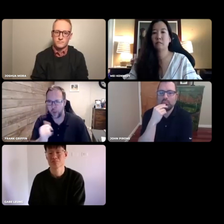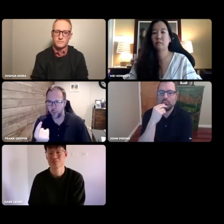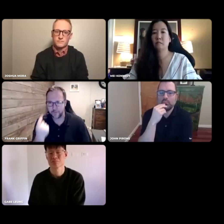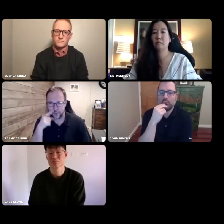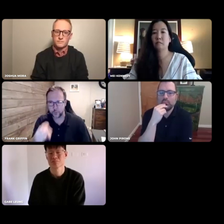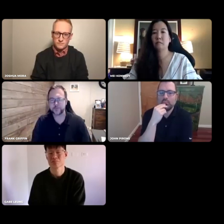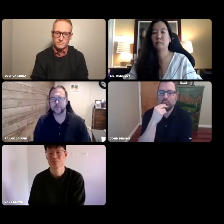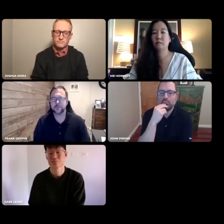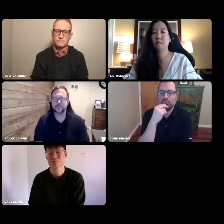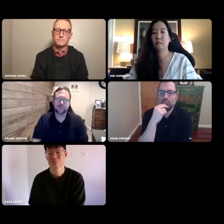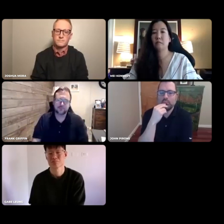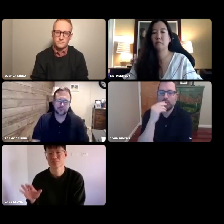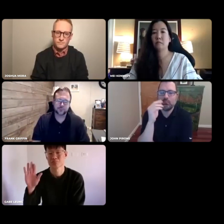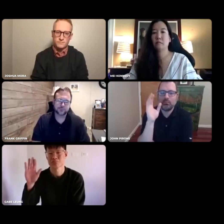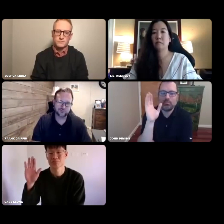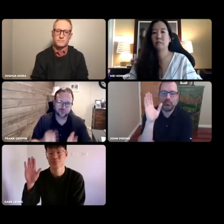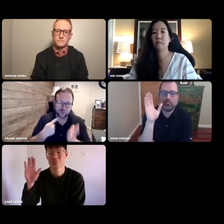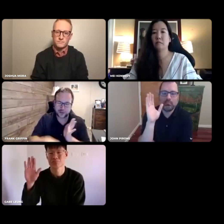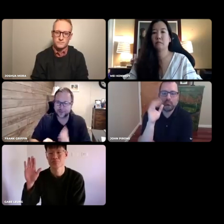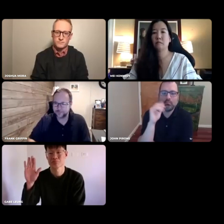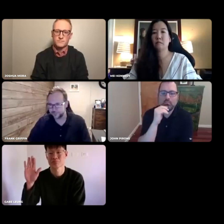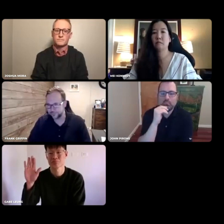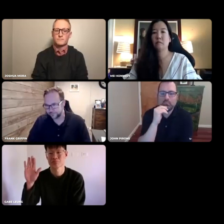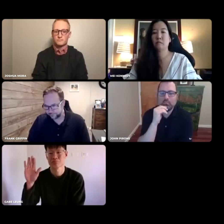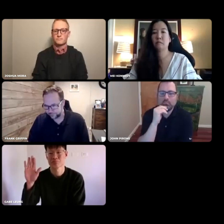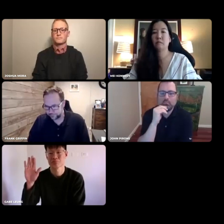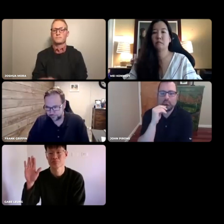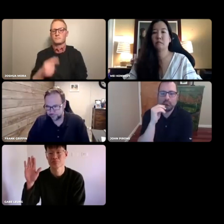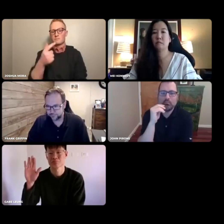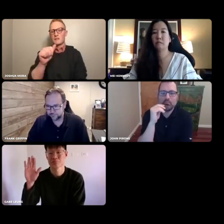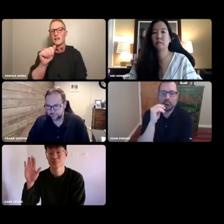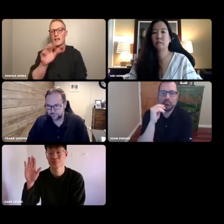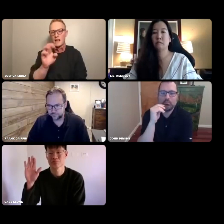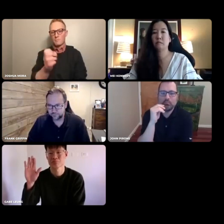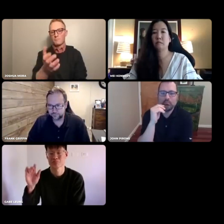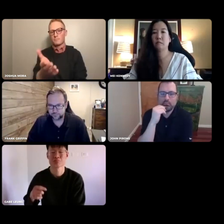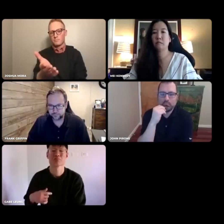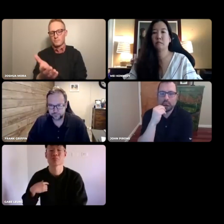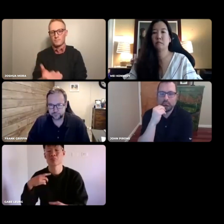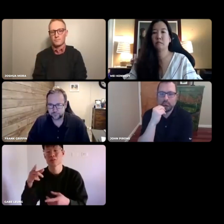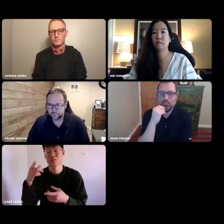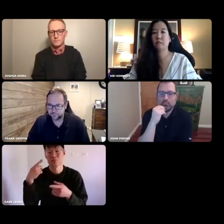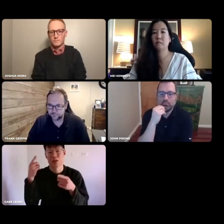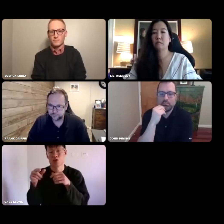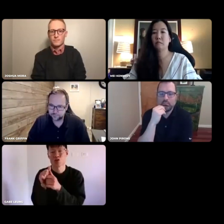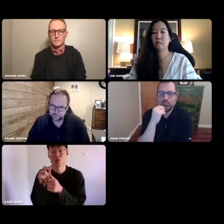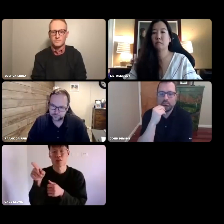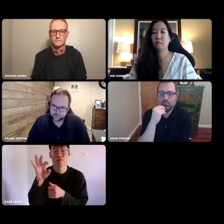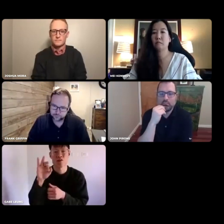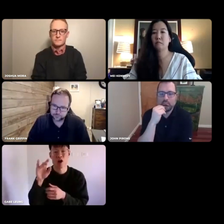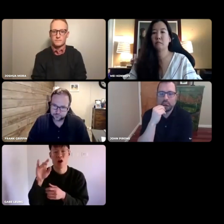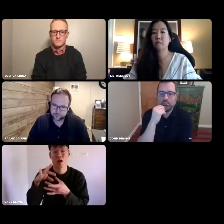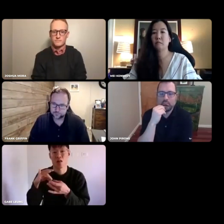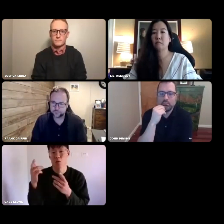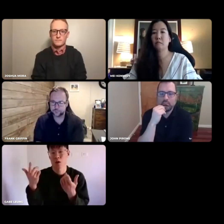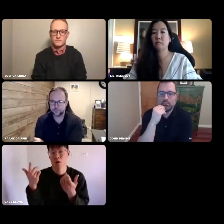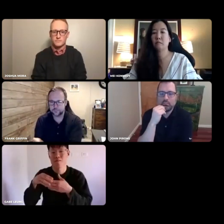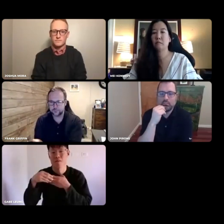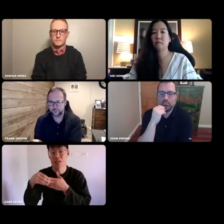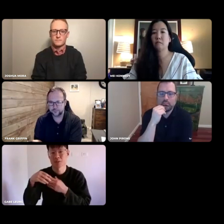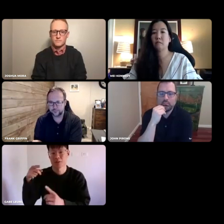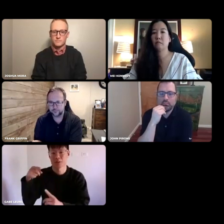I asked students things like that to check in on their situation.